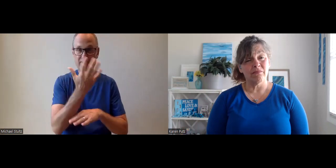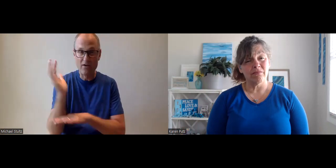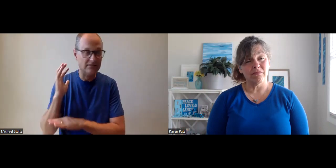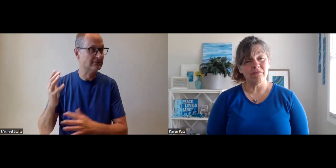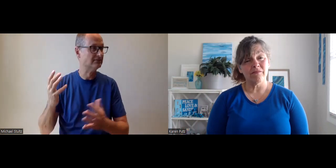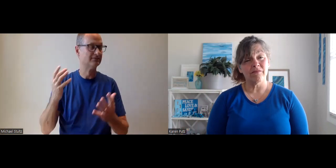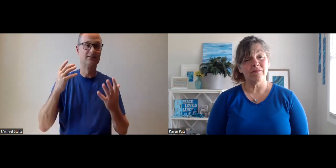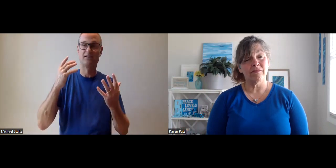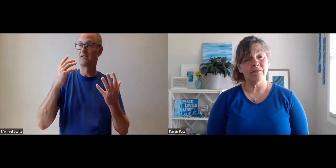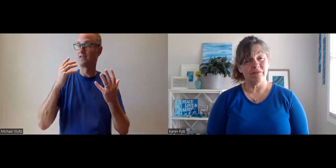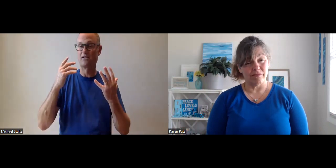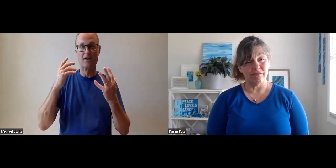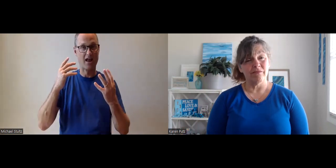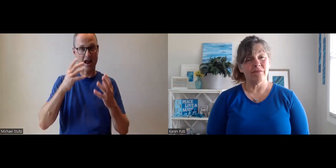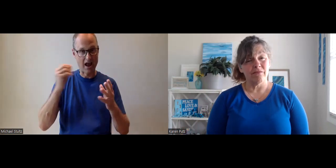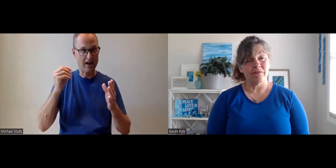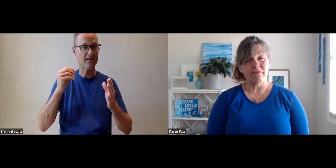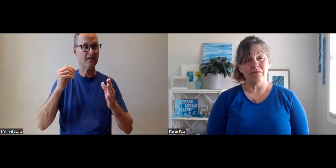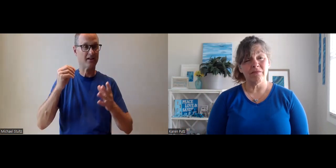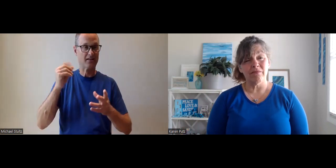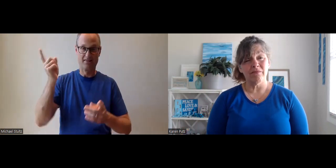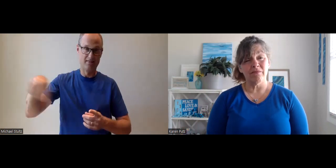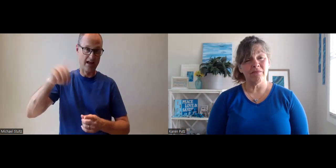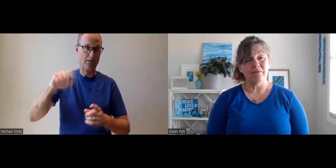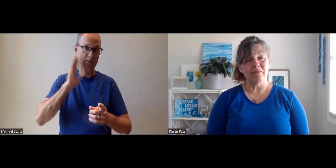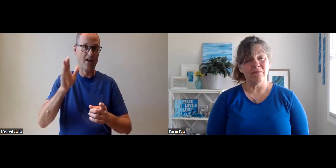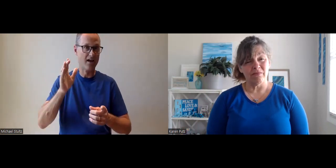So that's why I'll be, um, going on this adventure by myself